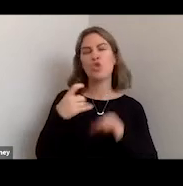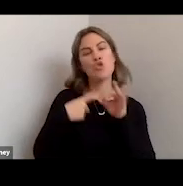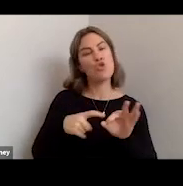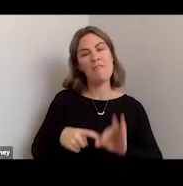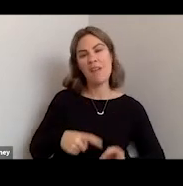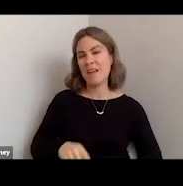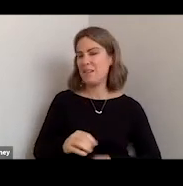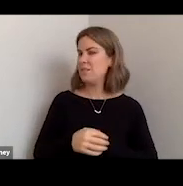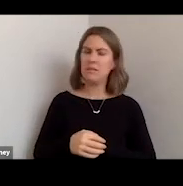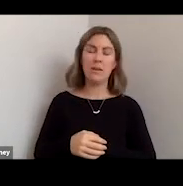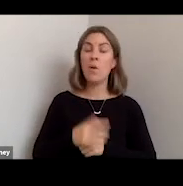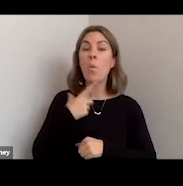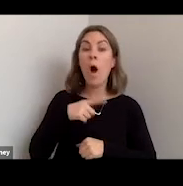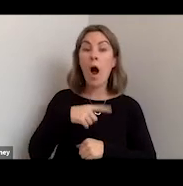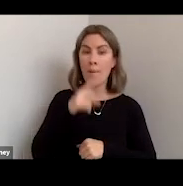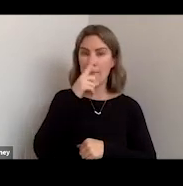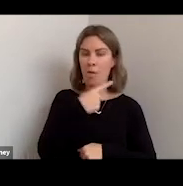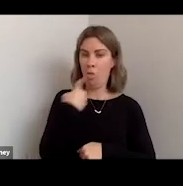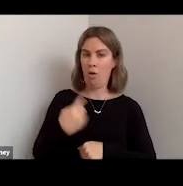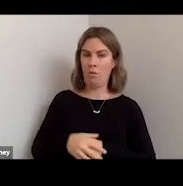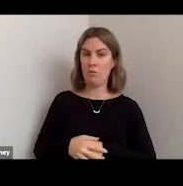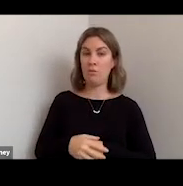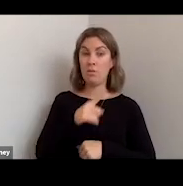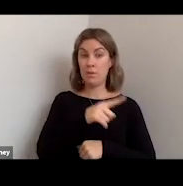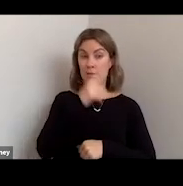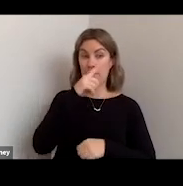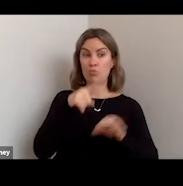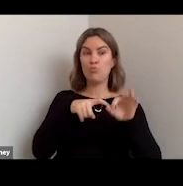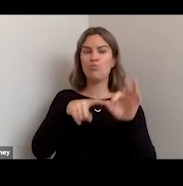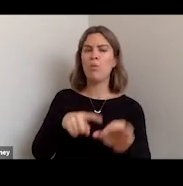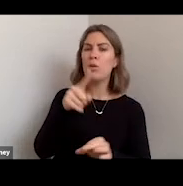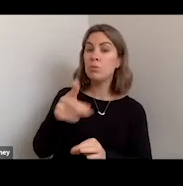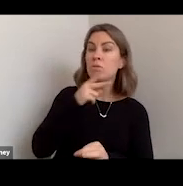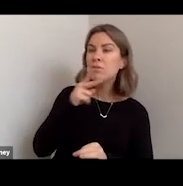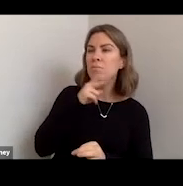"Nah, nah, I don't smoke." In the back of their head they're thinking, "I only smoke socially. I only smoke on the weekends.